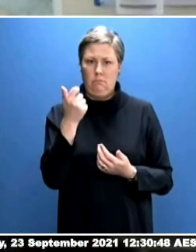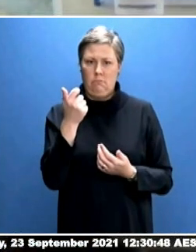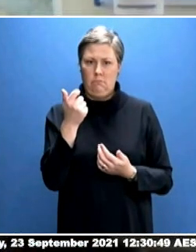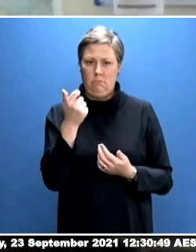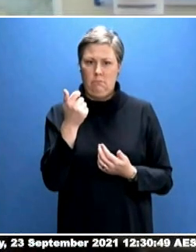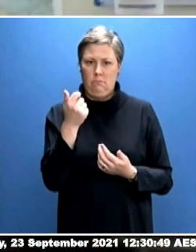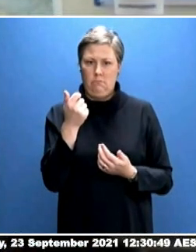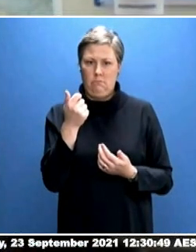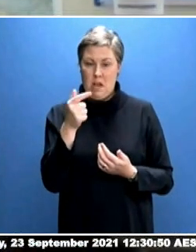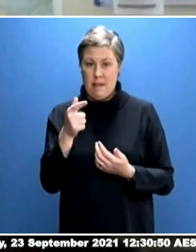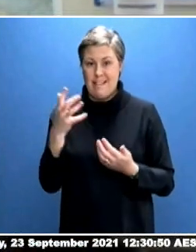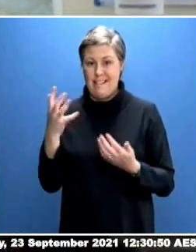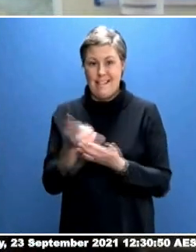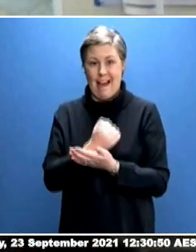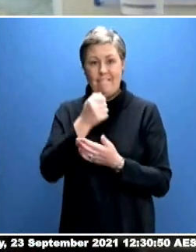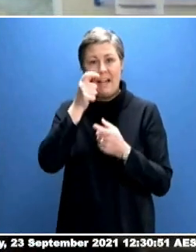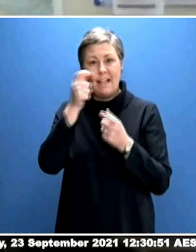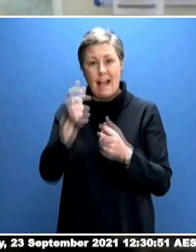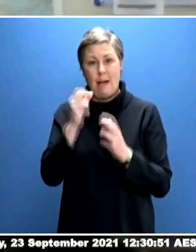Safe Care Policy as a starting point.